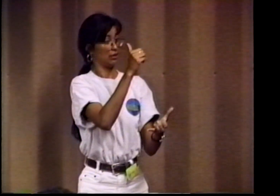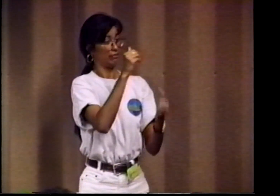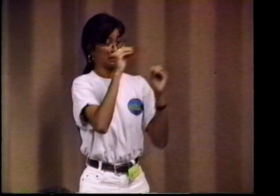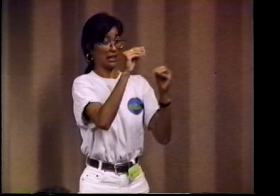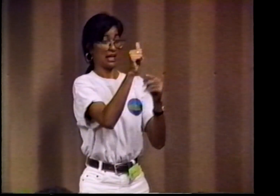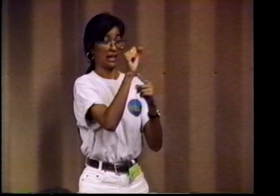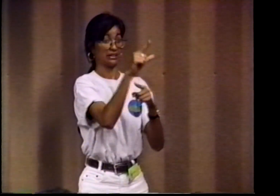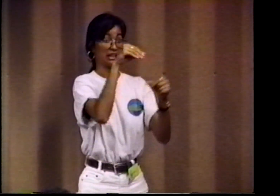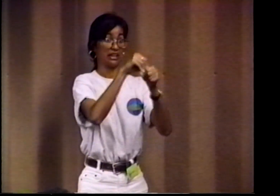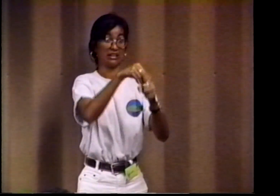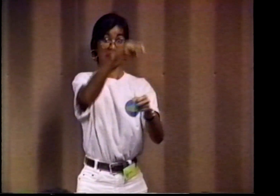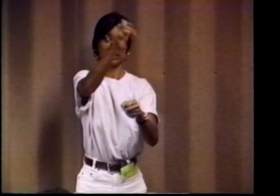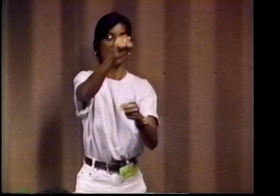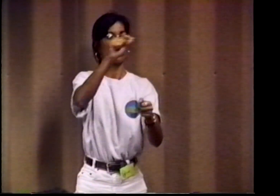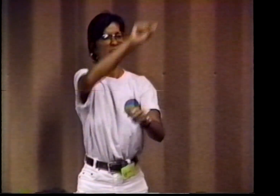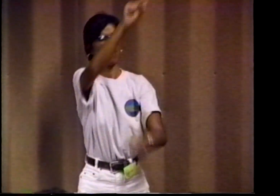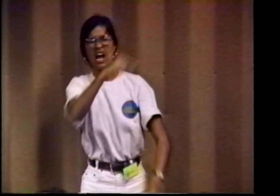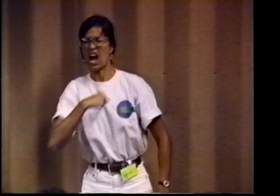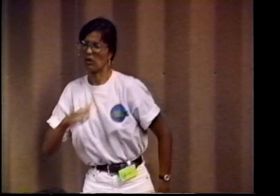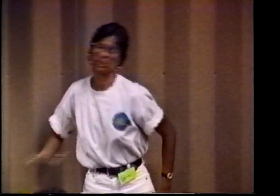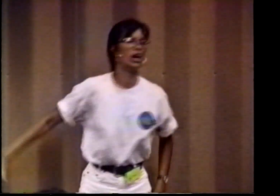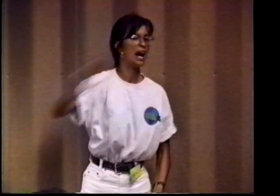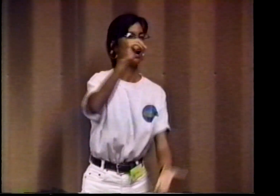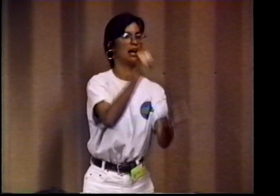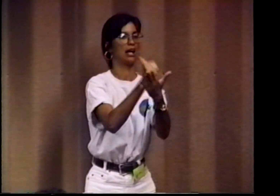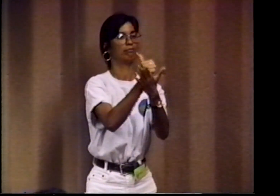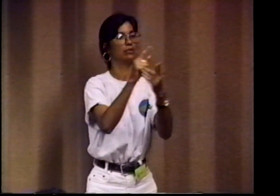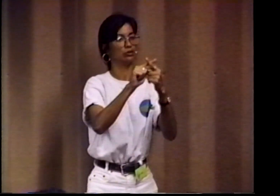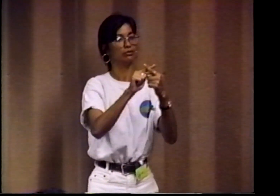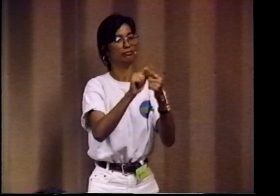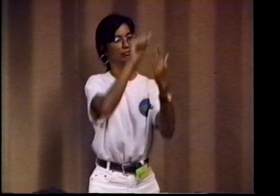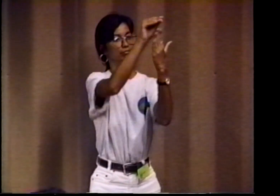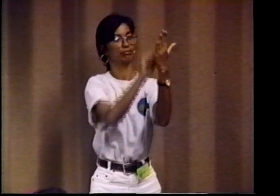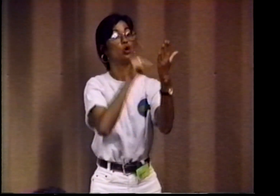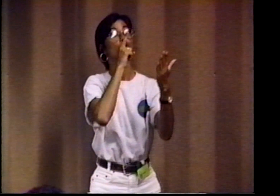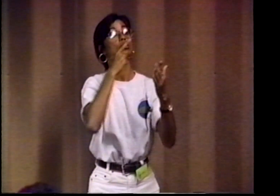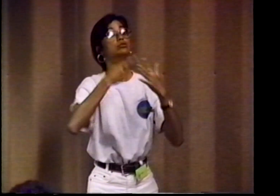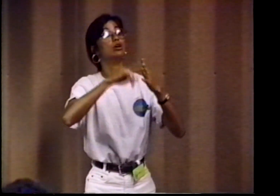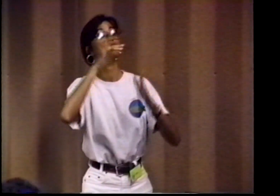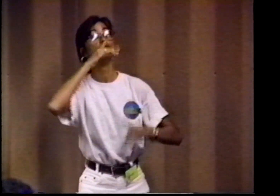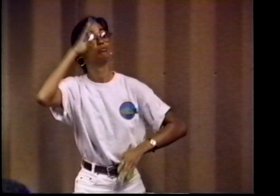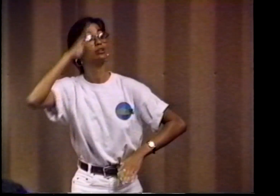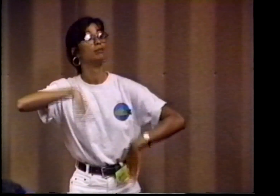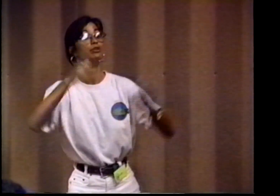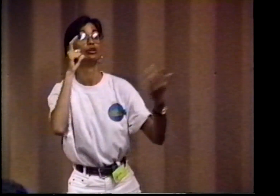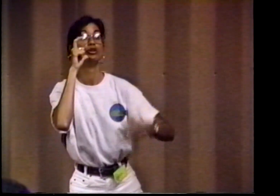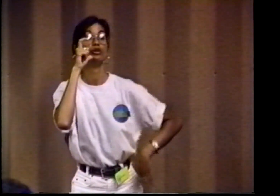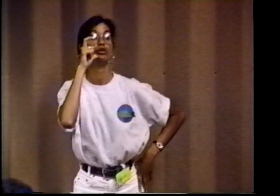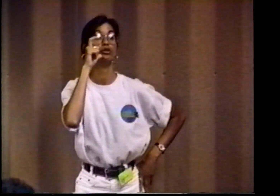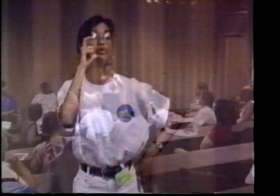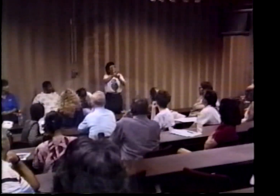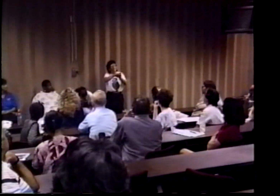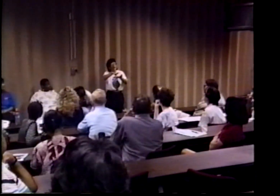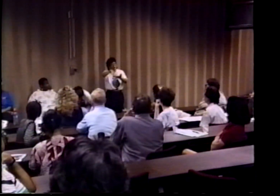And we really do want this.